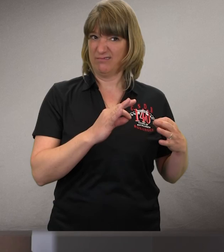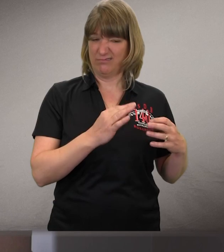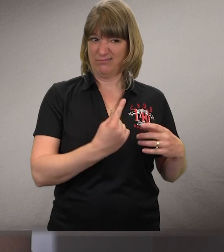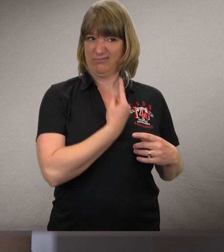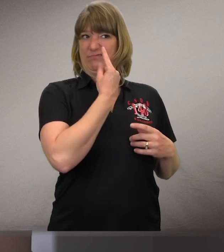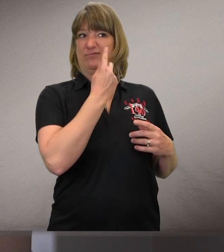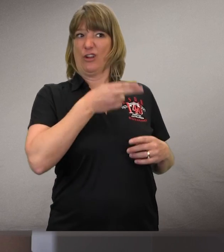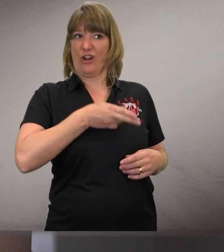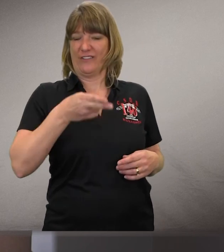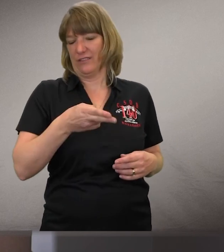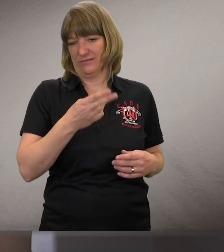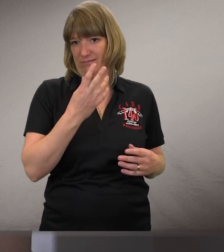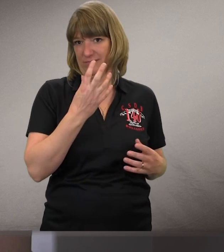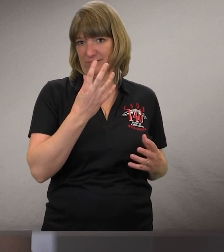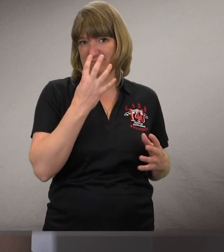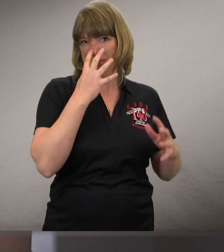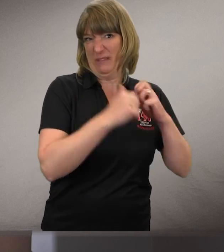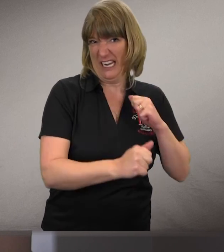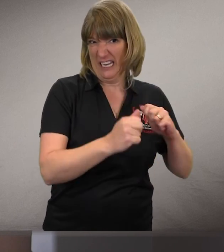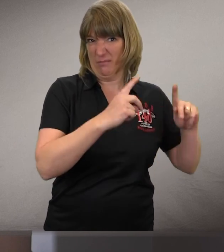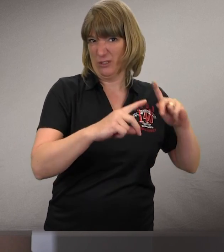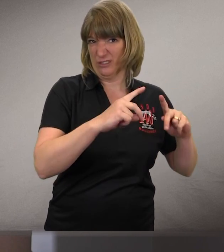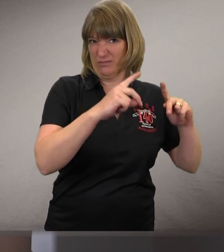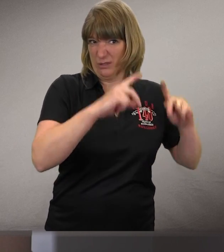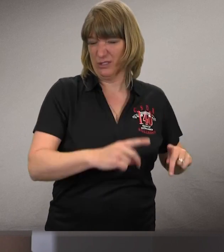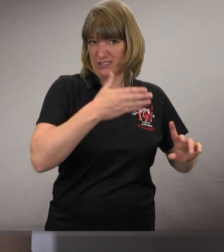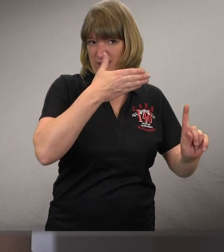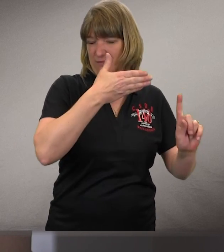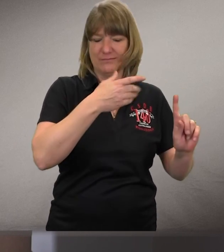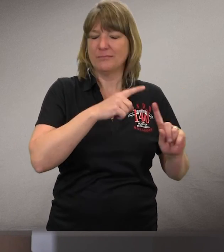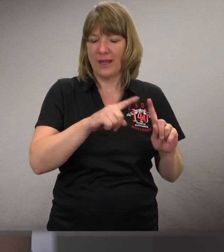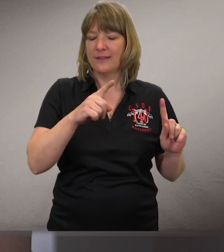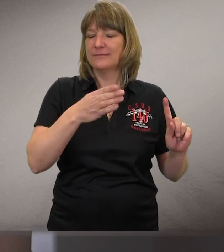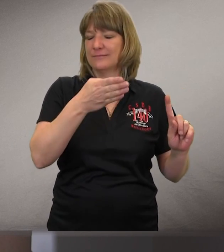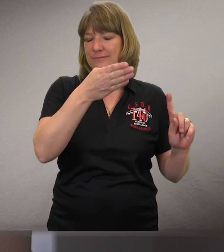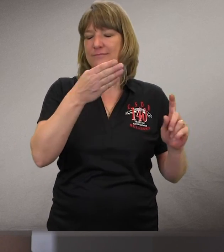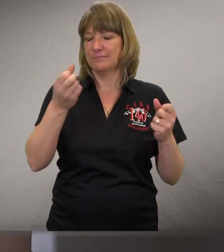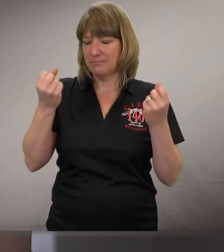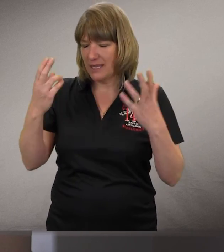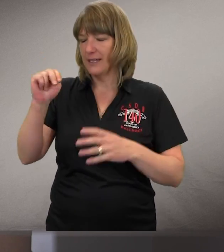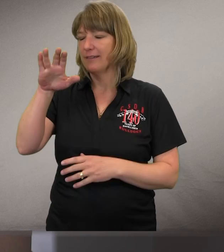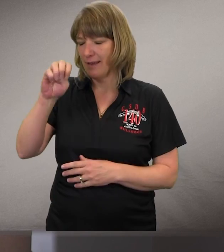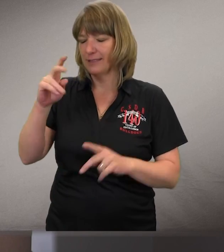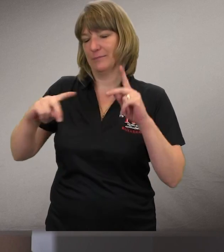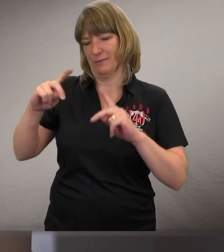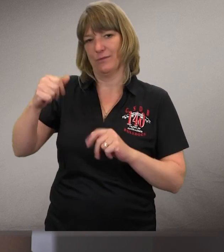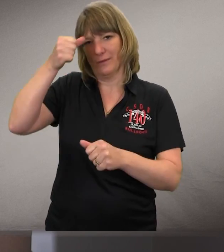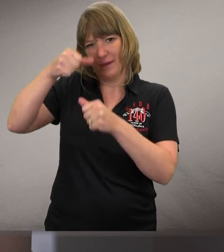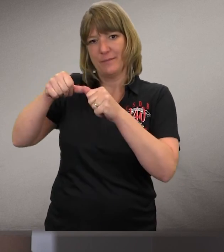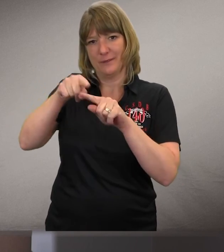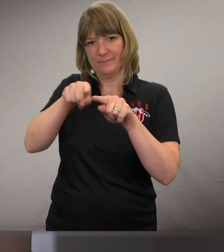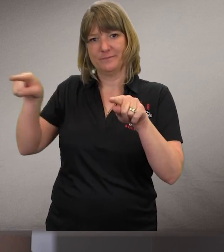about you being hard of hearing or just be a mean person. But you've just got to remember, that there're a whole lot of nice people out there.